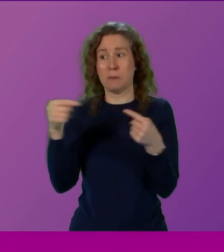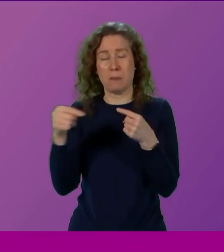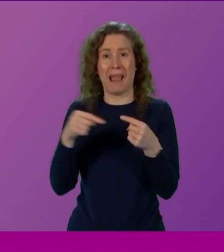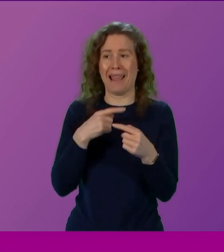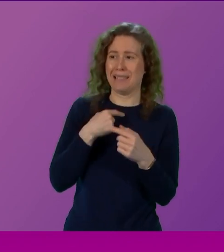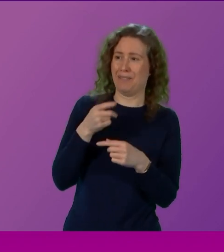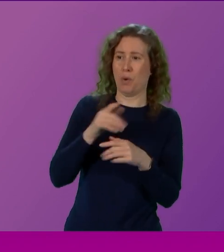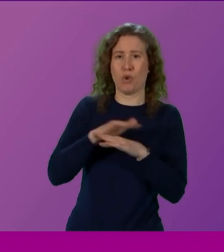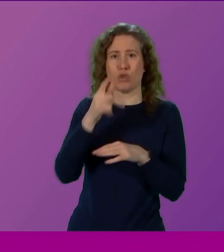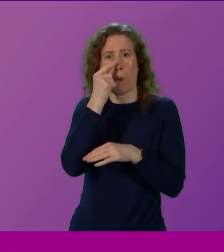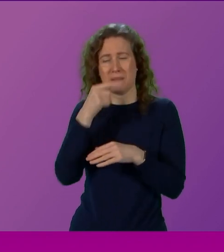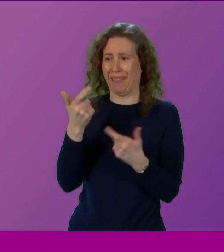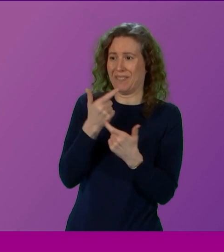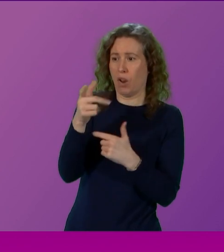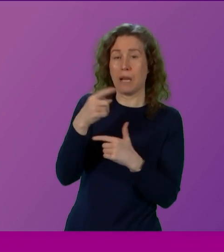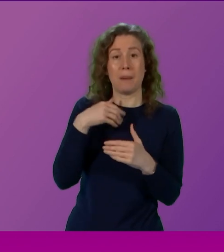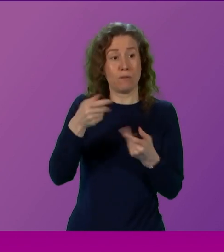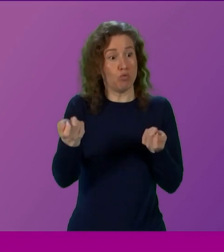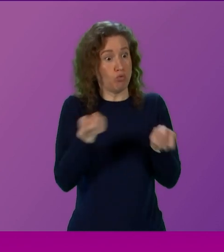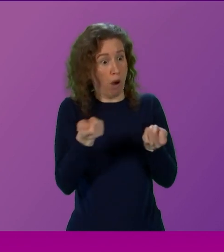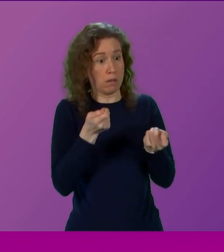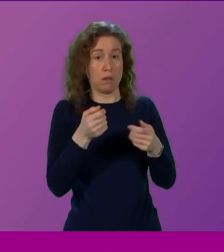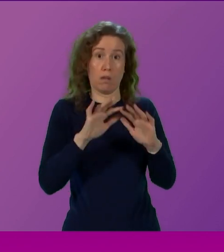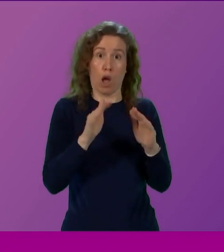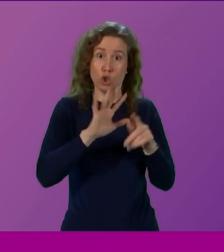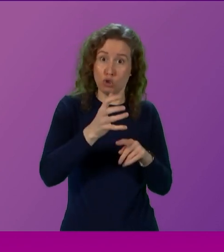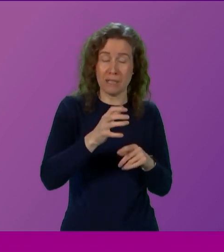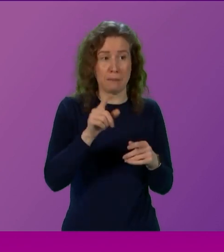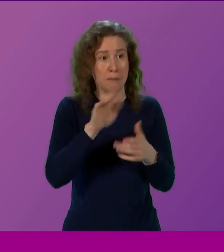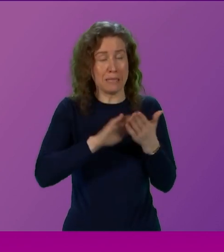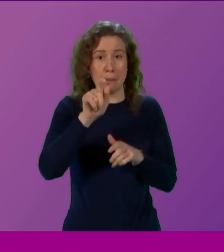incompetence in Government means that people are losing their lives, right now, across Scotland.